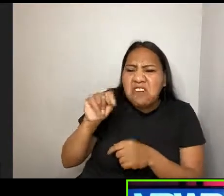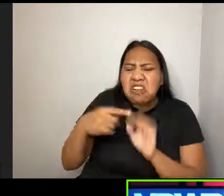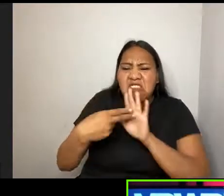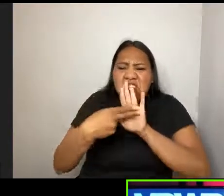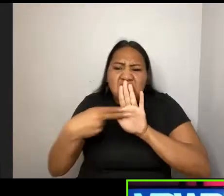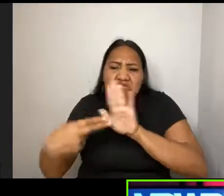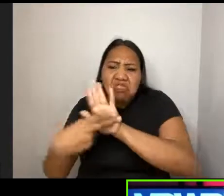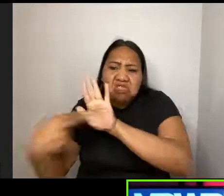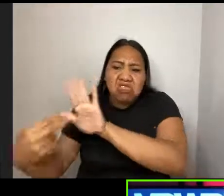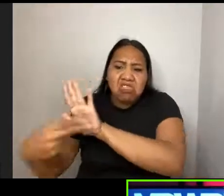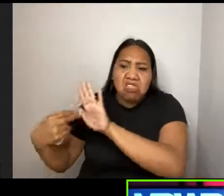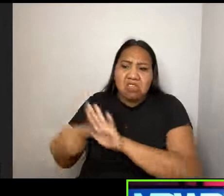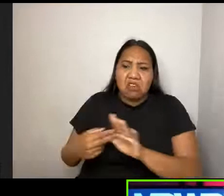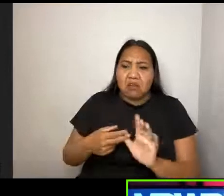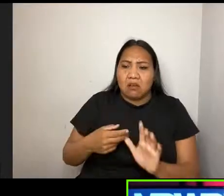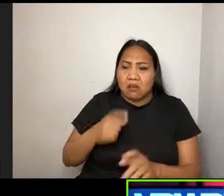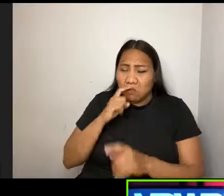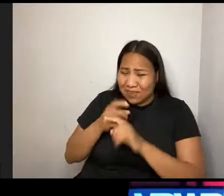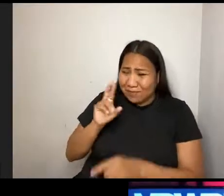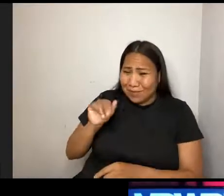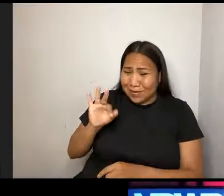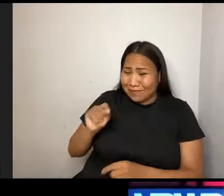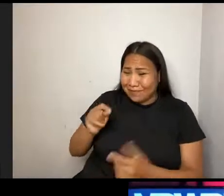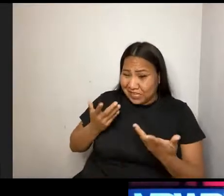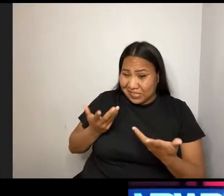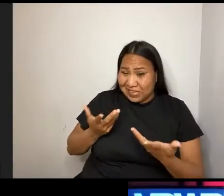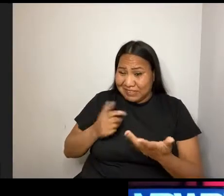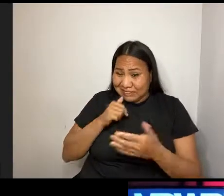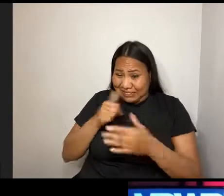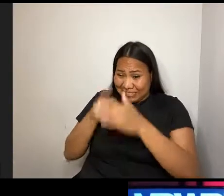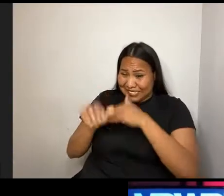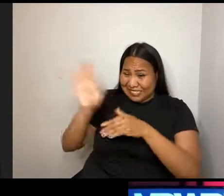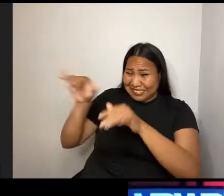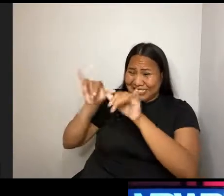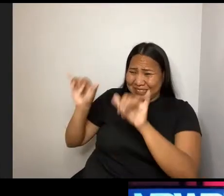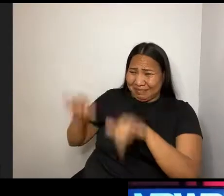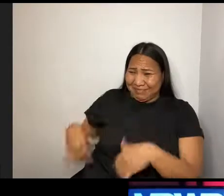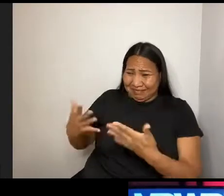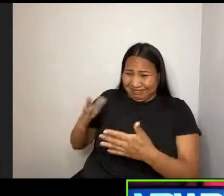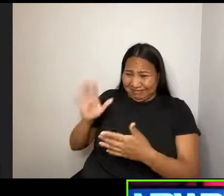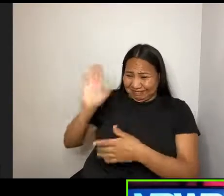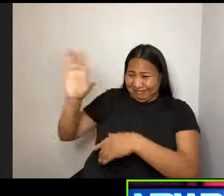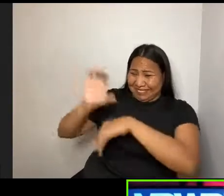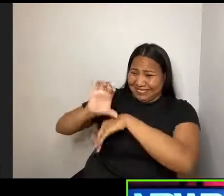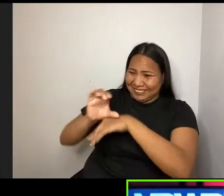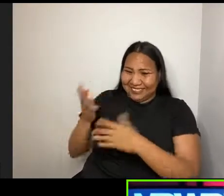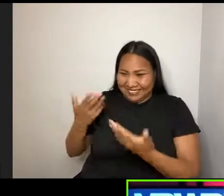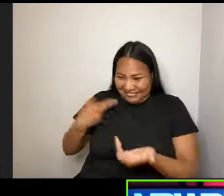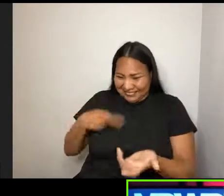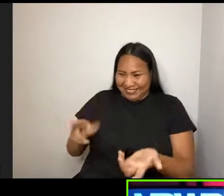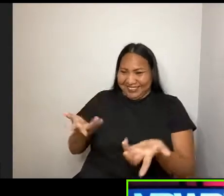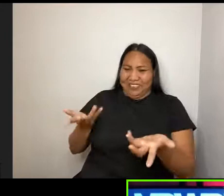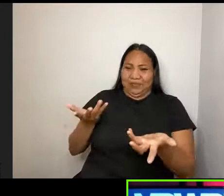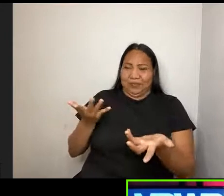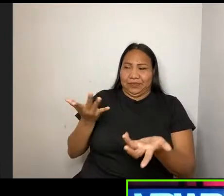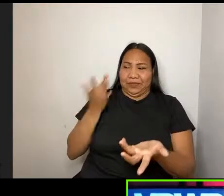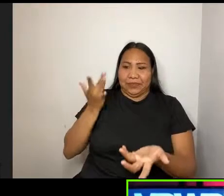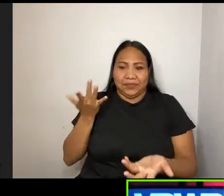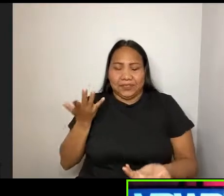part of their power system. He got out of prison and went into hiding in Taos.